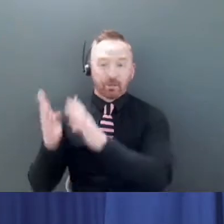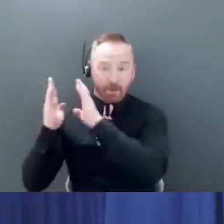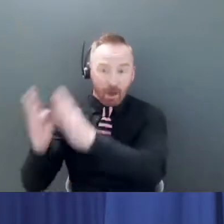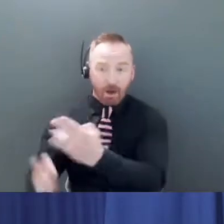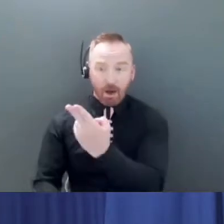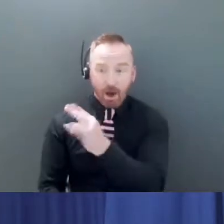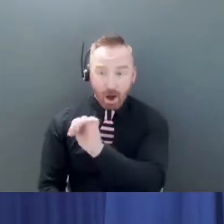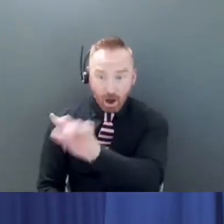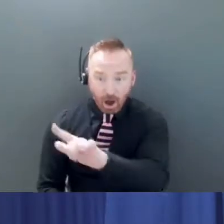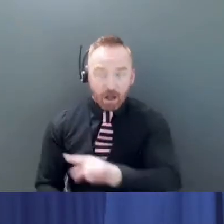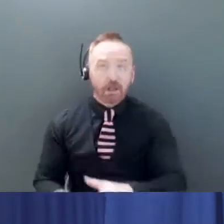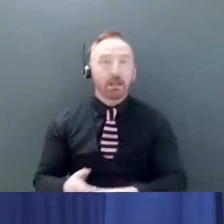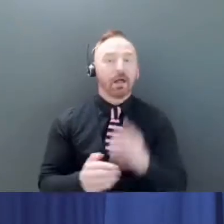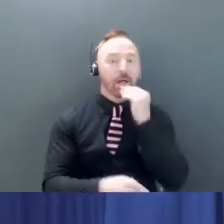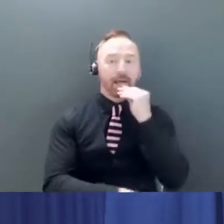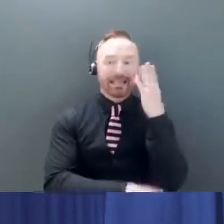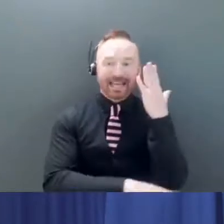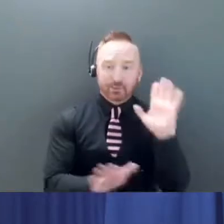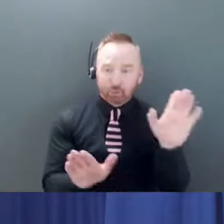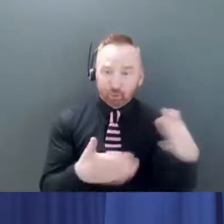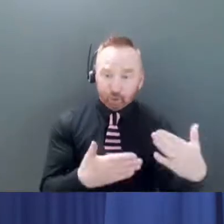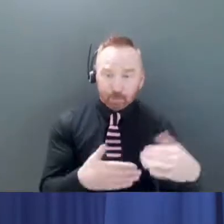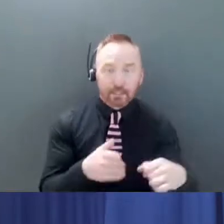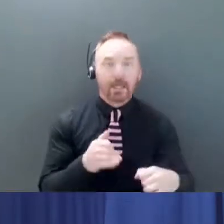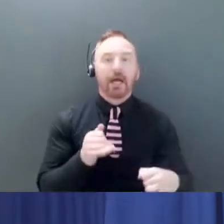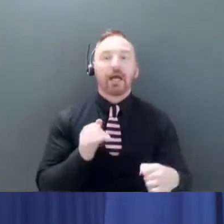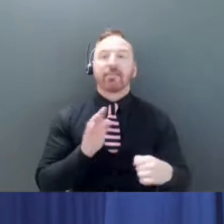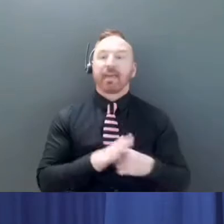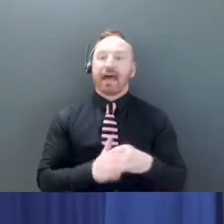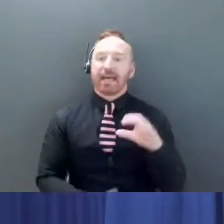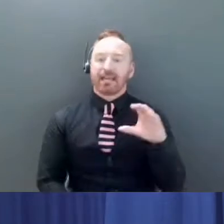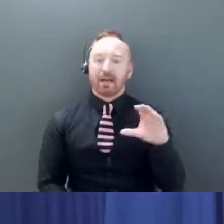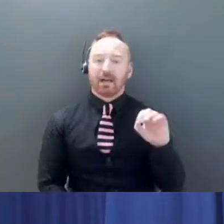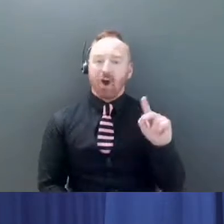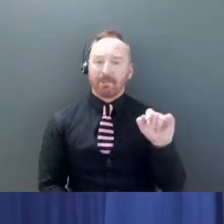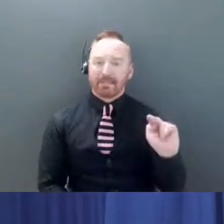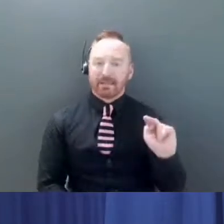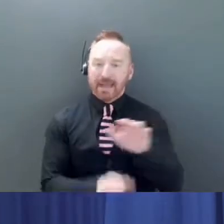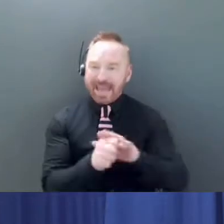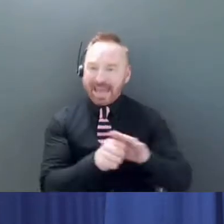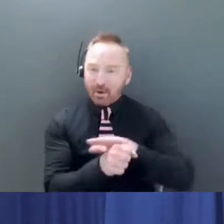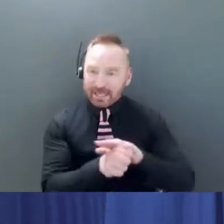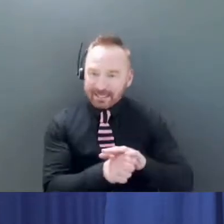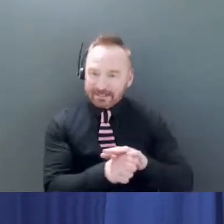possible crowding. However, we will be moving away from strict metrics of physical